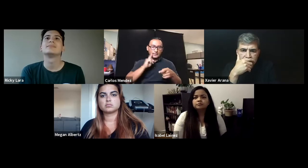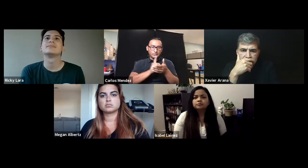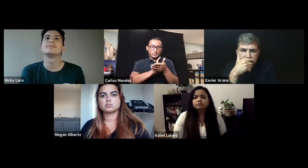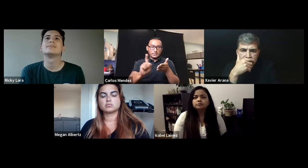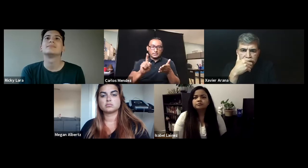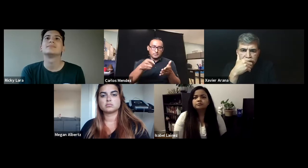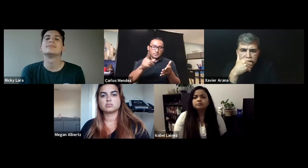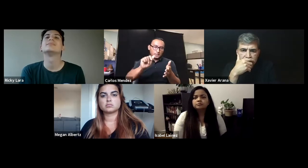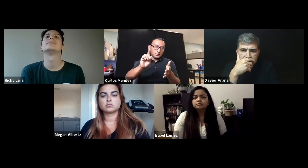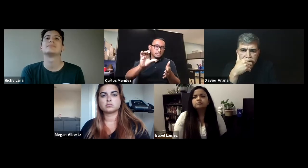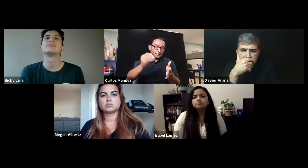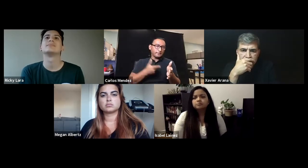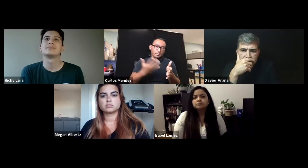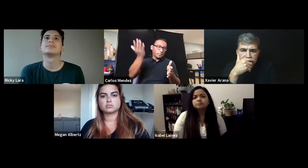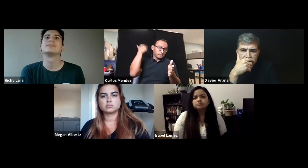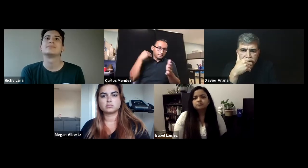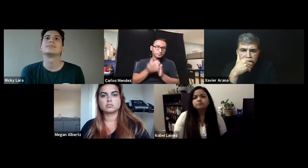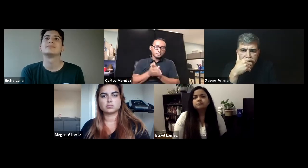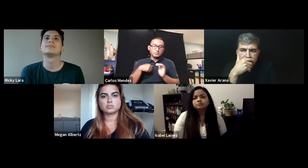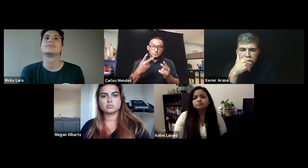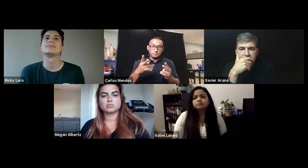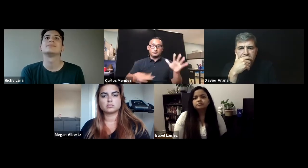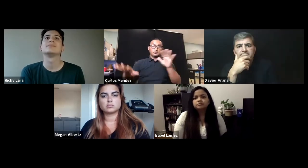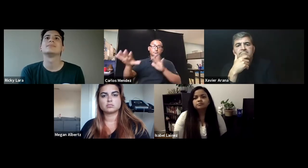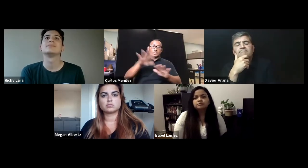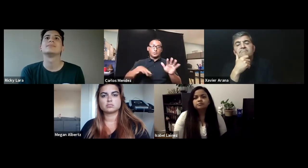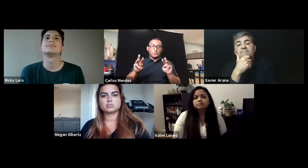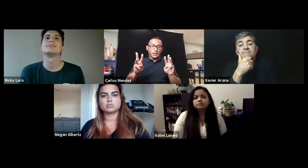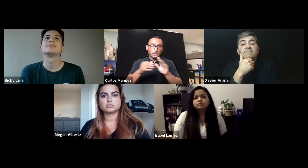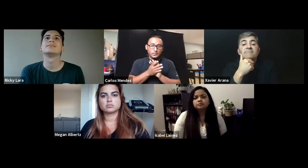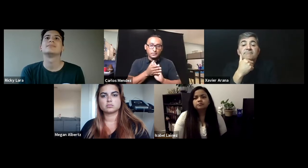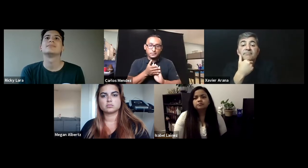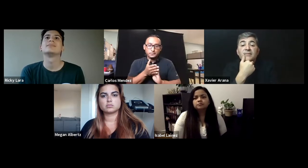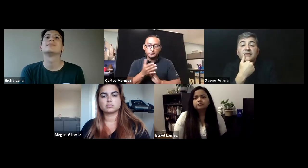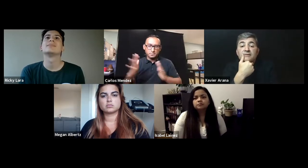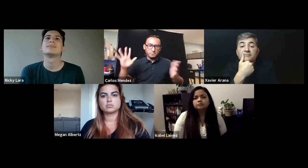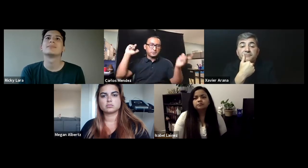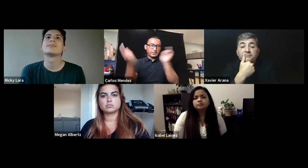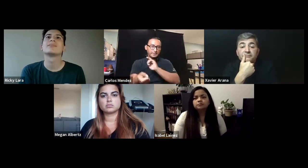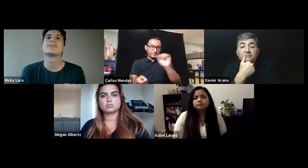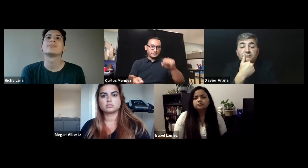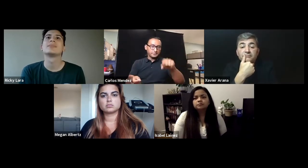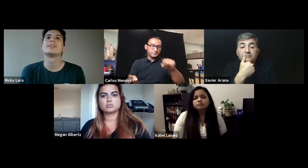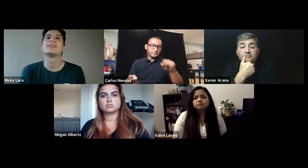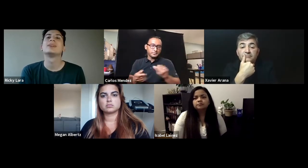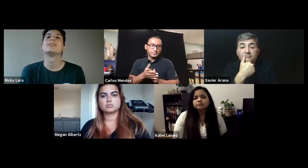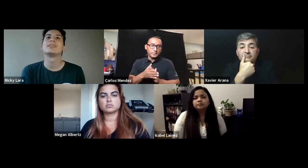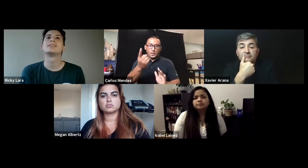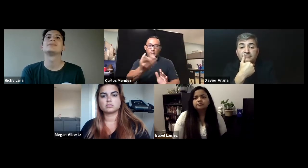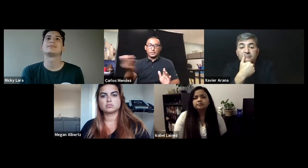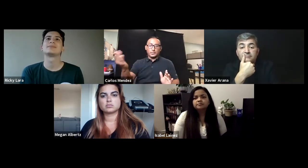I did a presentation back then, and I was, you know, really taken aback.